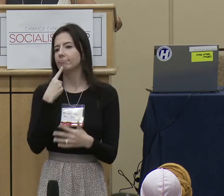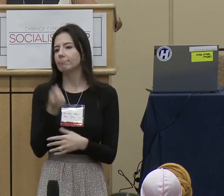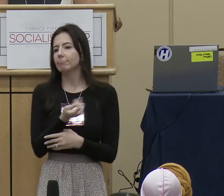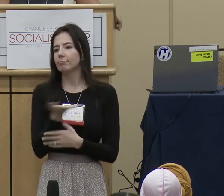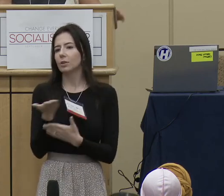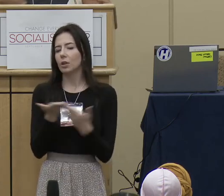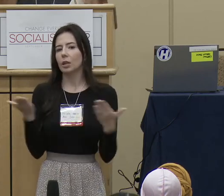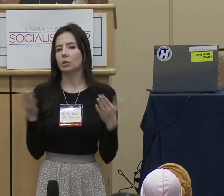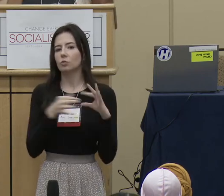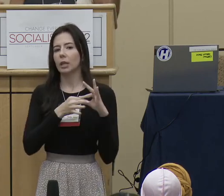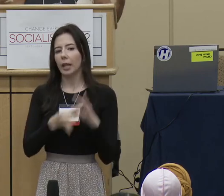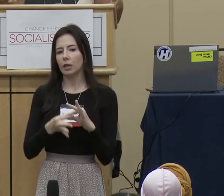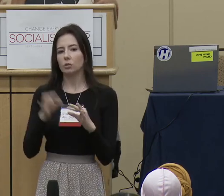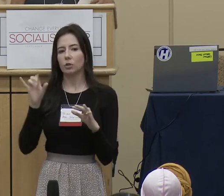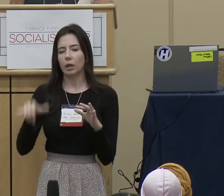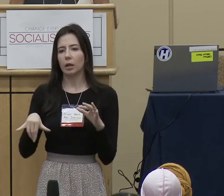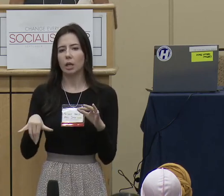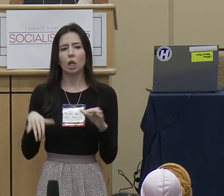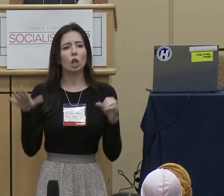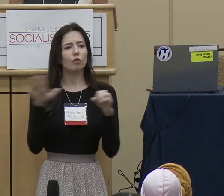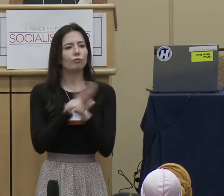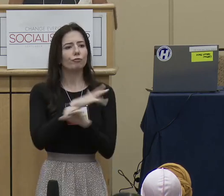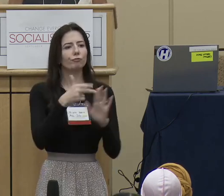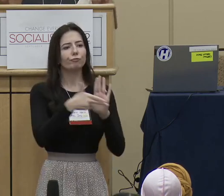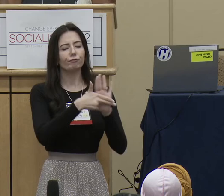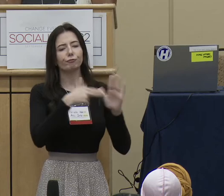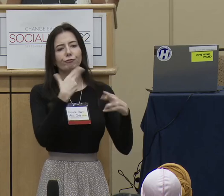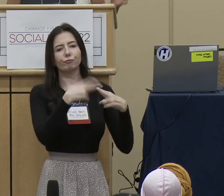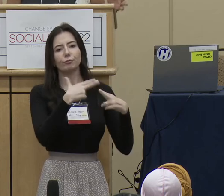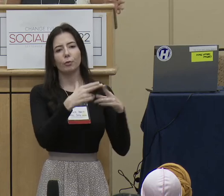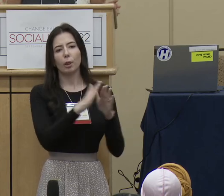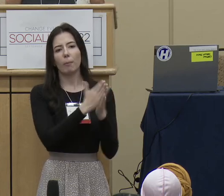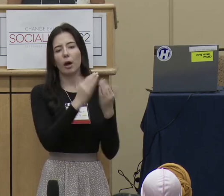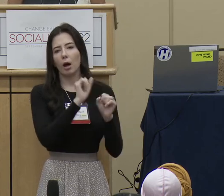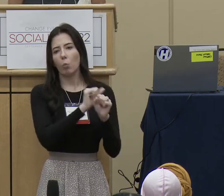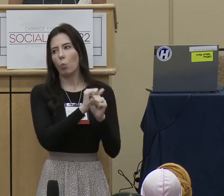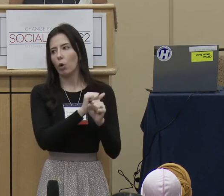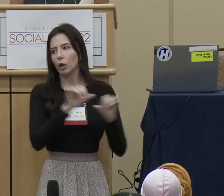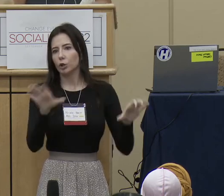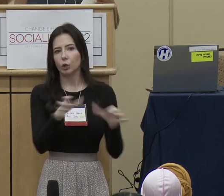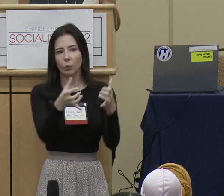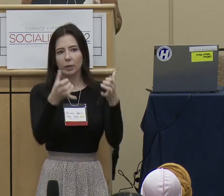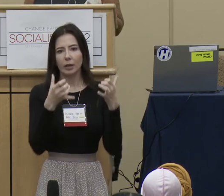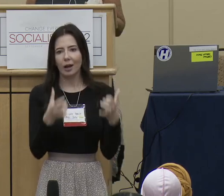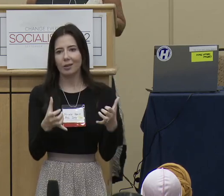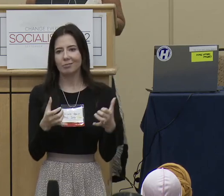Conference, and I will start off saying a few things about socialism and capitalism. The full title of the book I'm